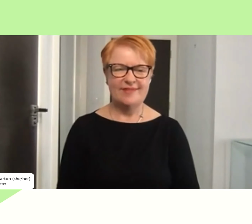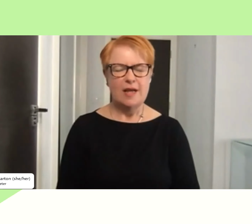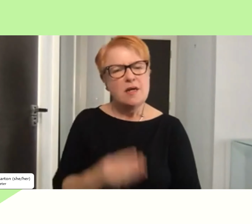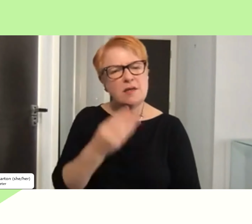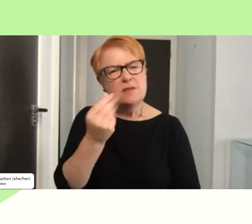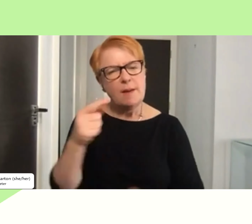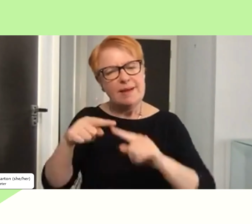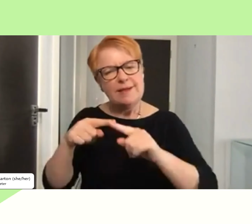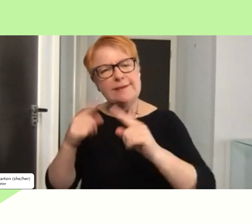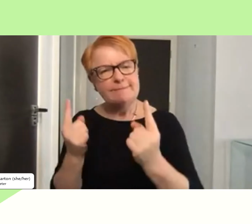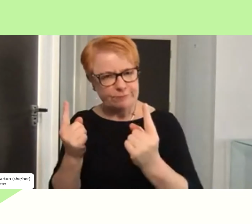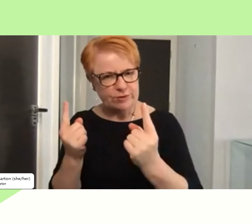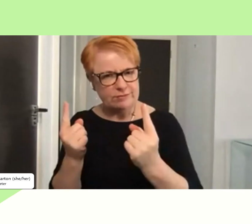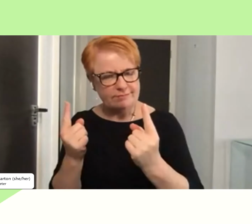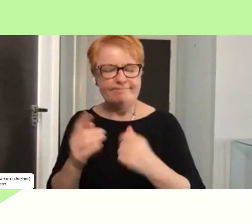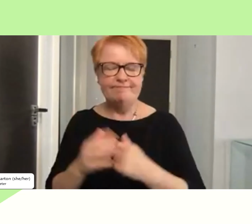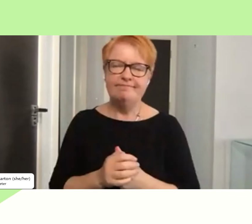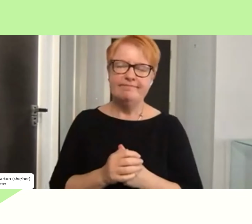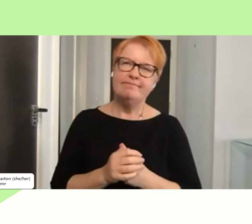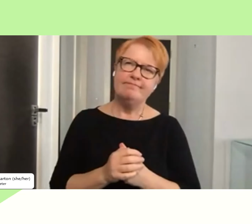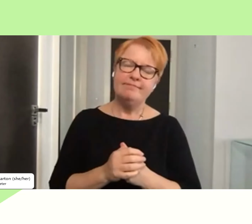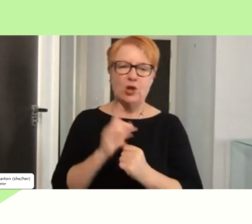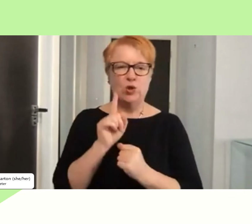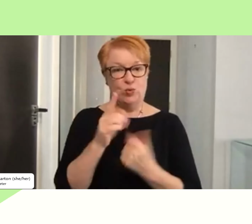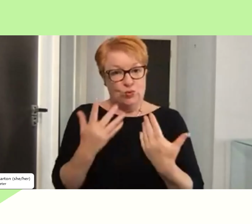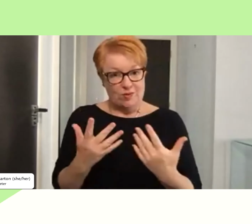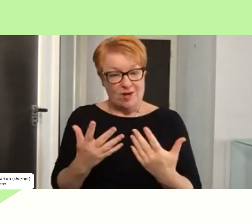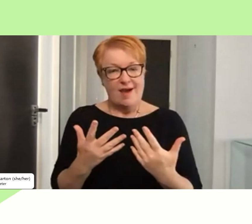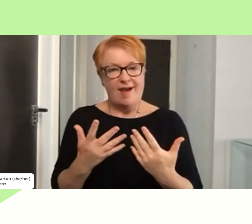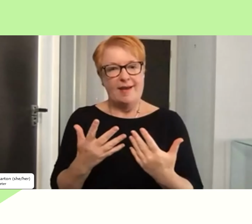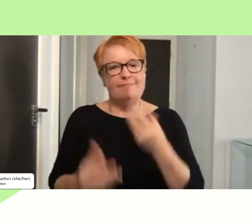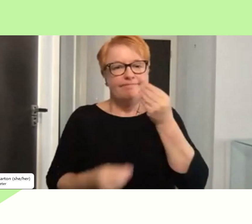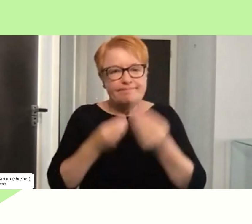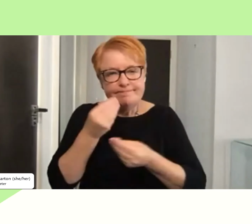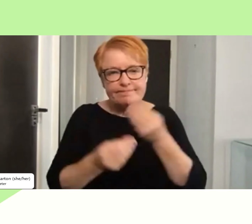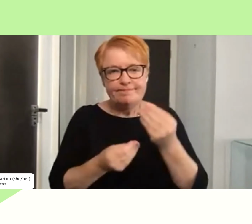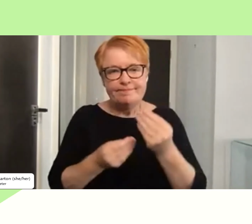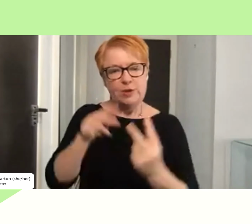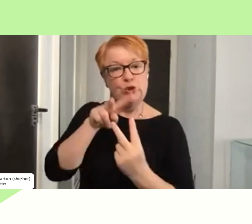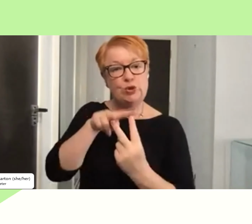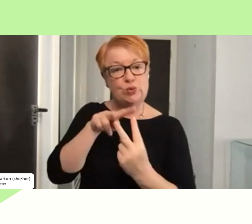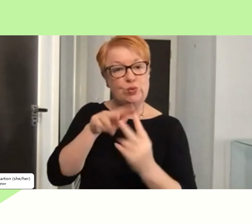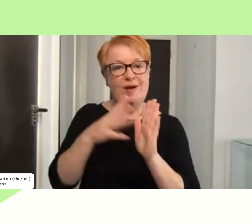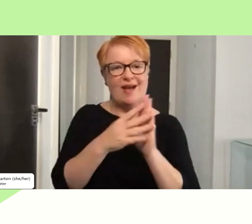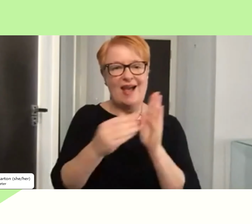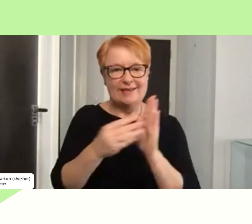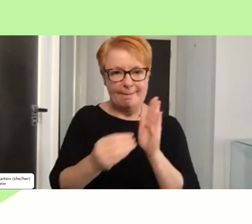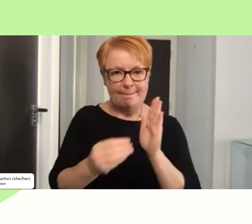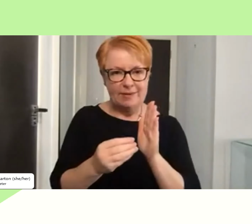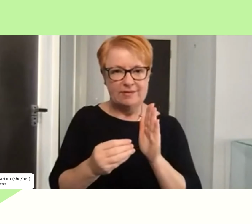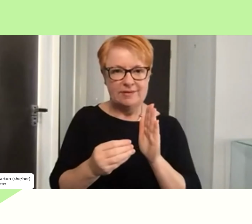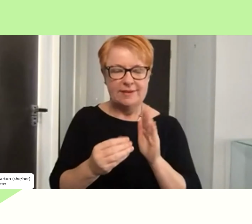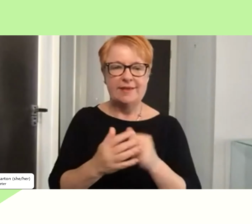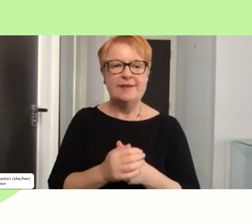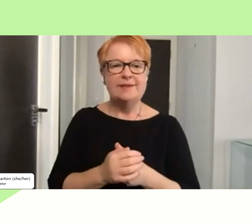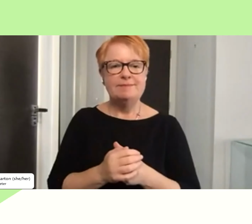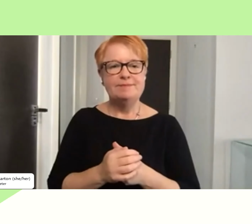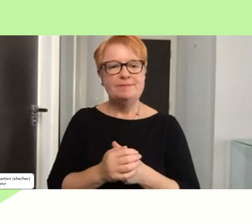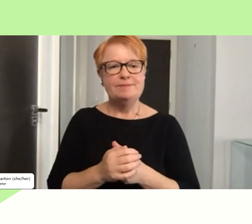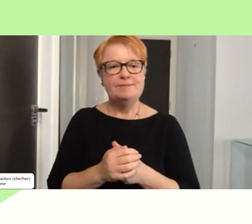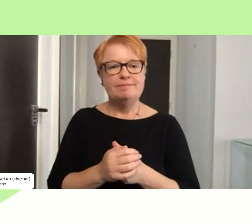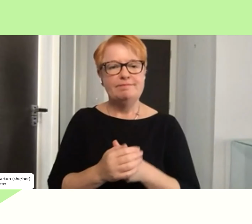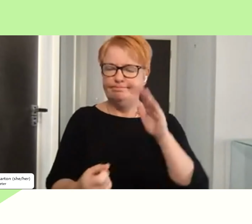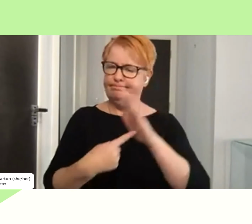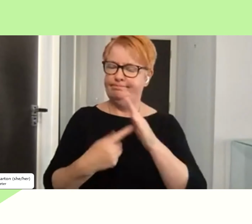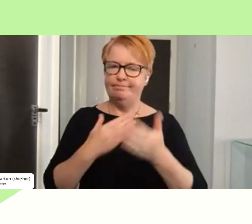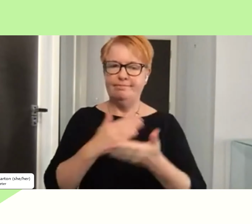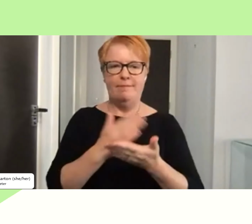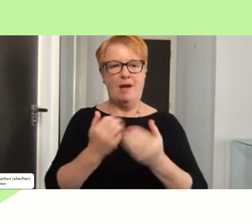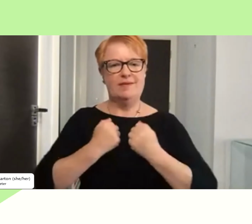So today, I'm going to present you two examples that are key to my practice as well.